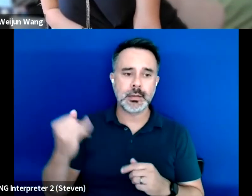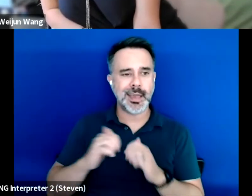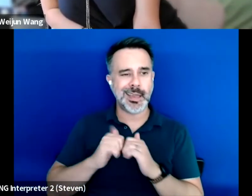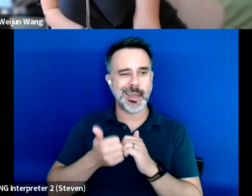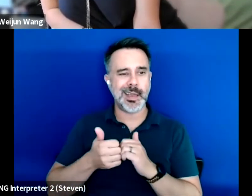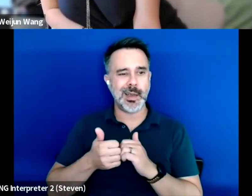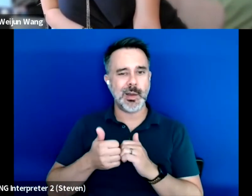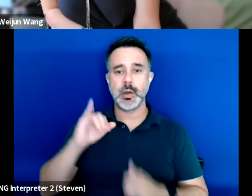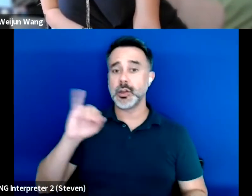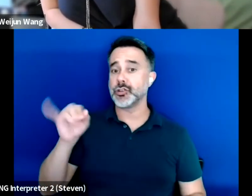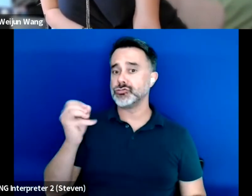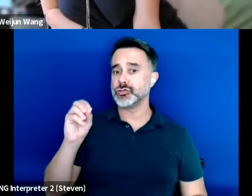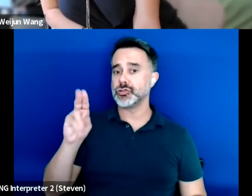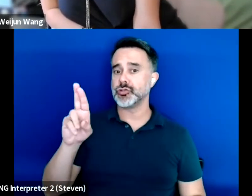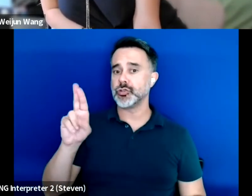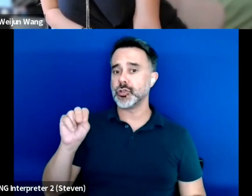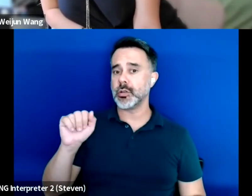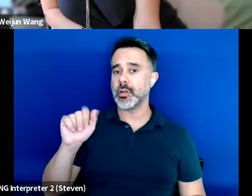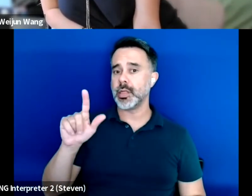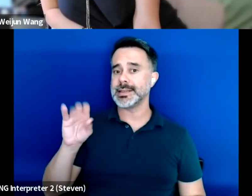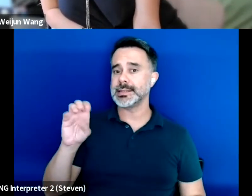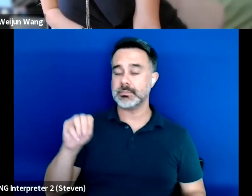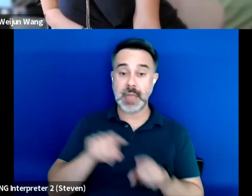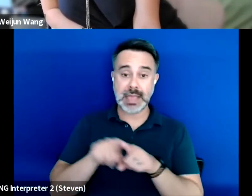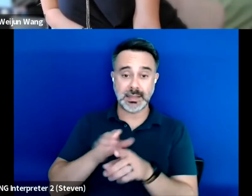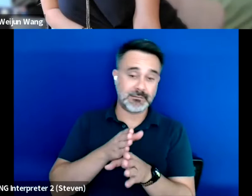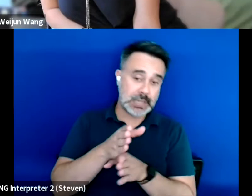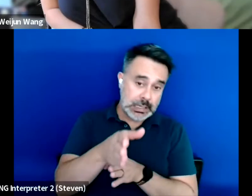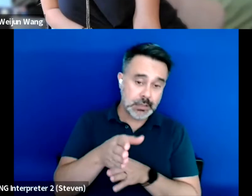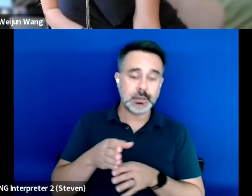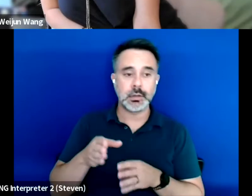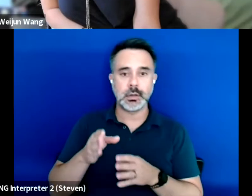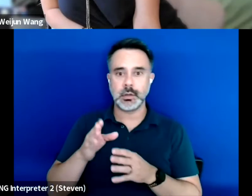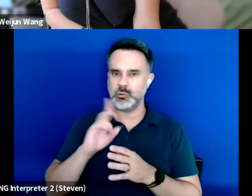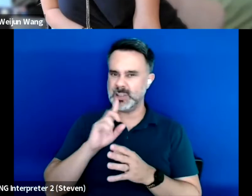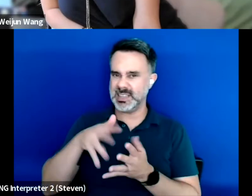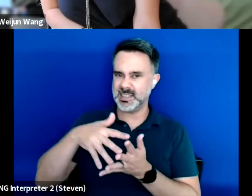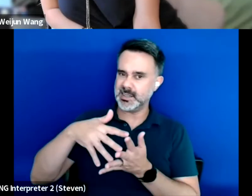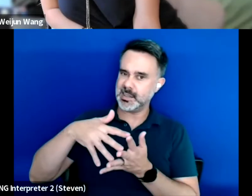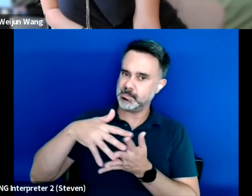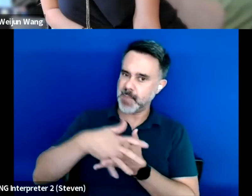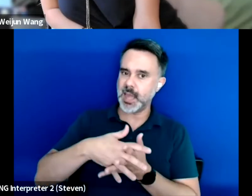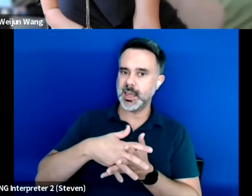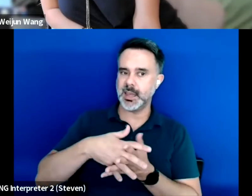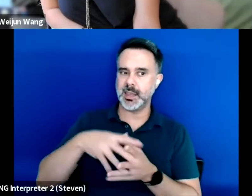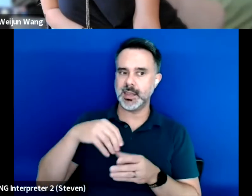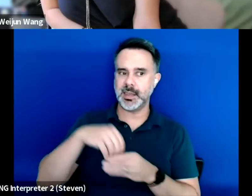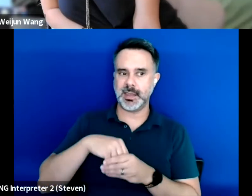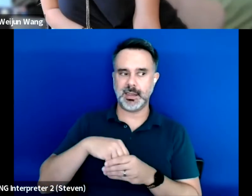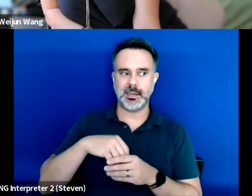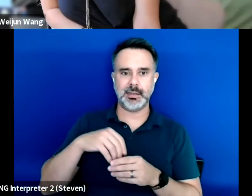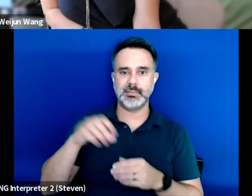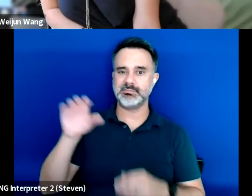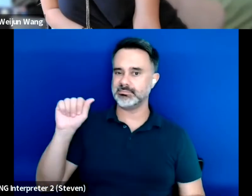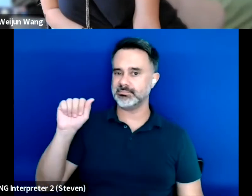You have to be ready to be in, like, a war-torn country at any moment.